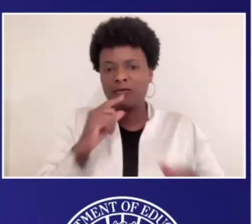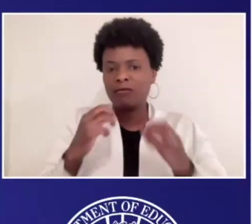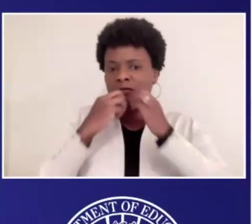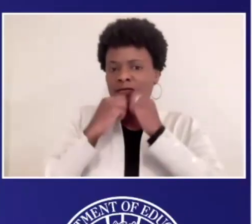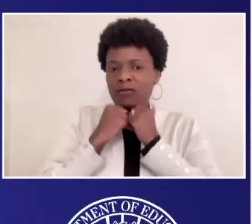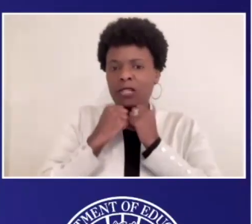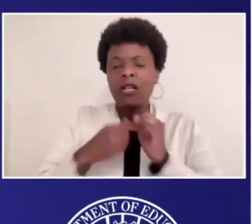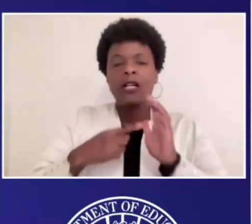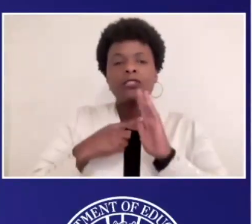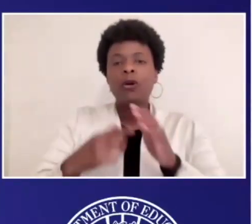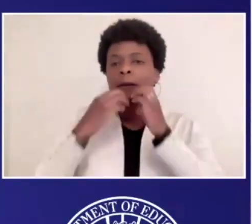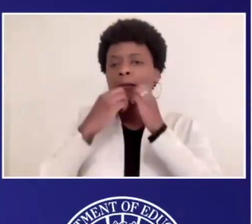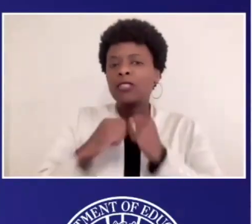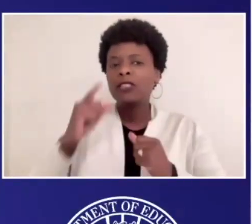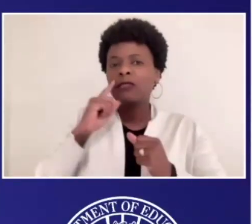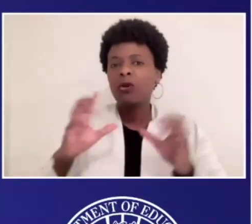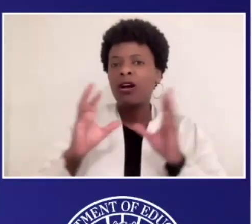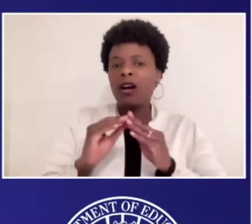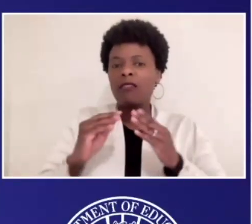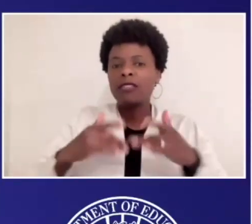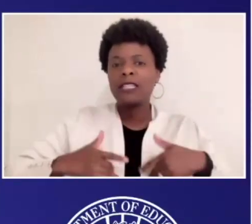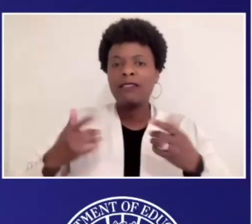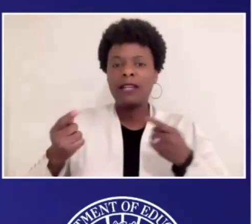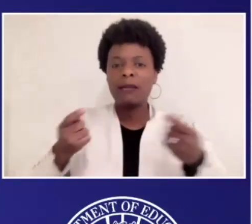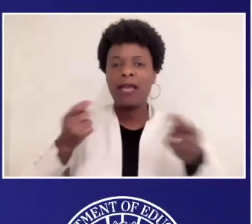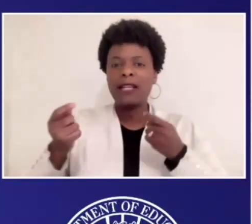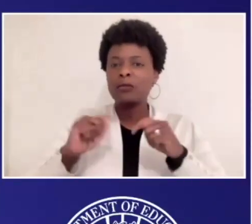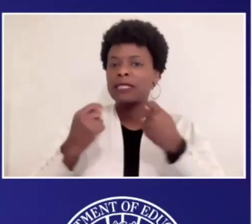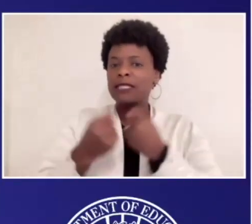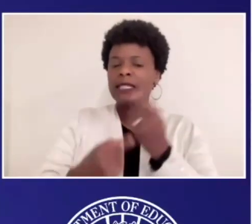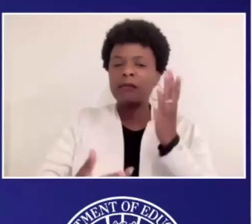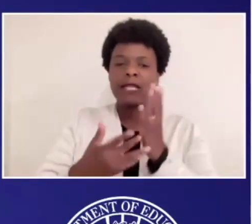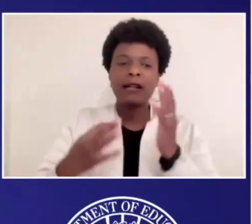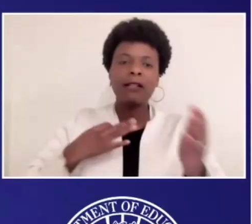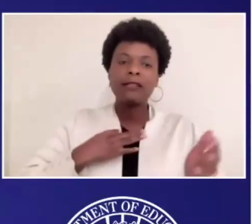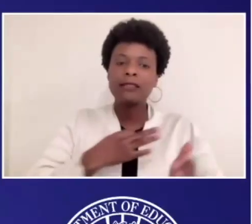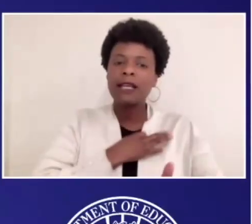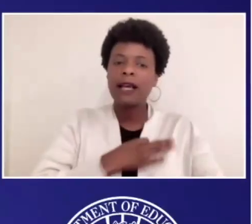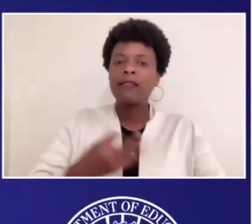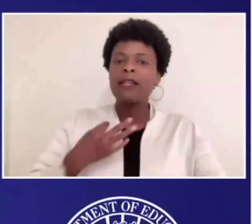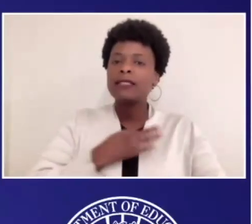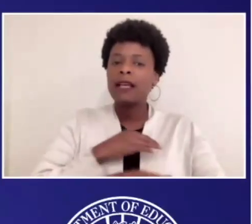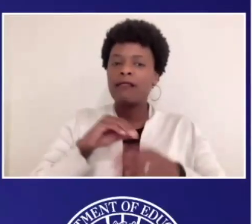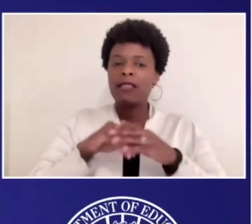appreciation for our conference and event management team, the technical staff, the staff in the office of the Undersecretary, Office of the General